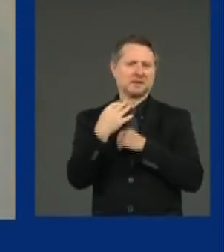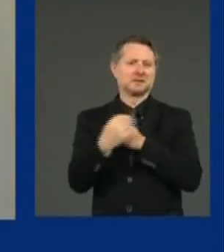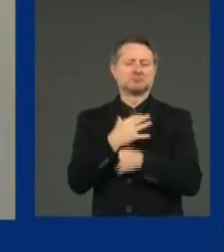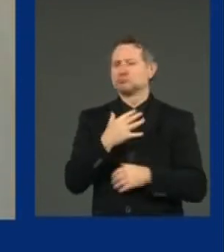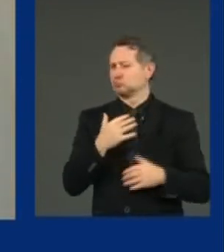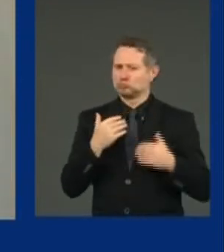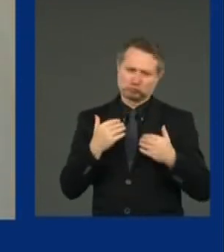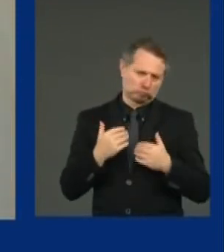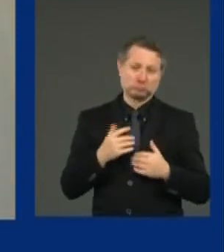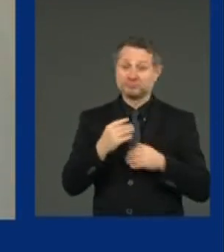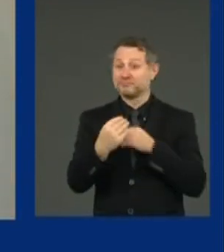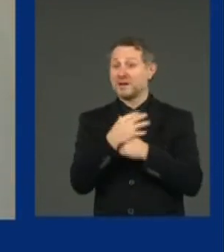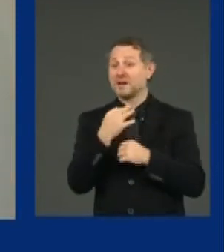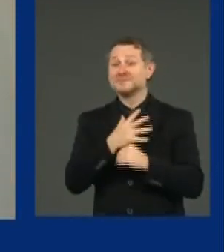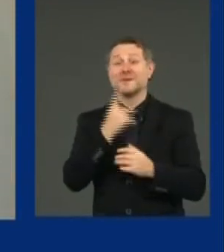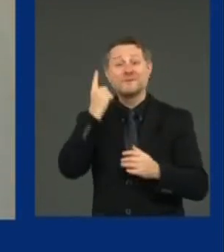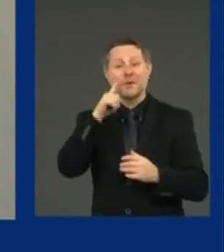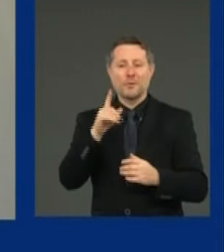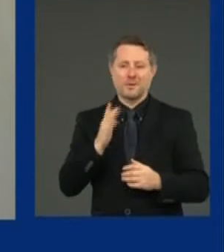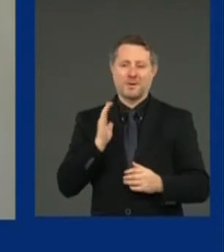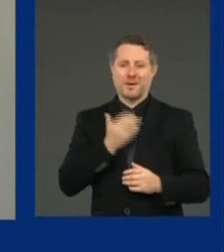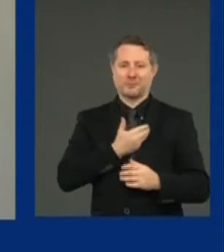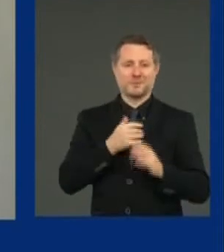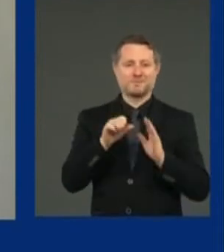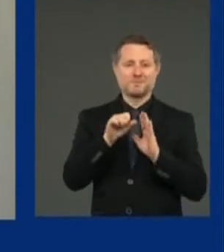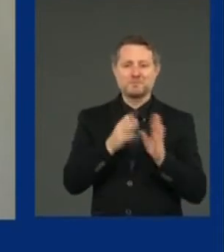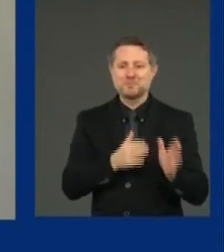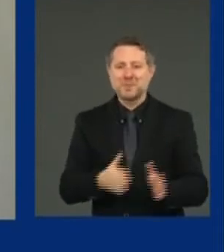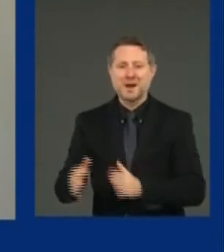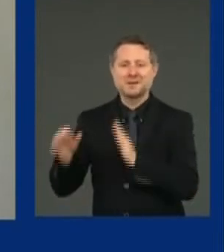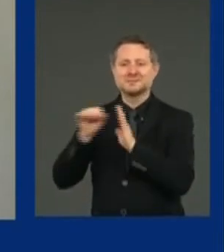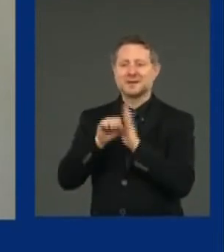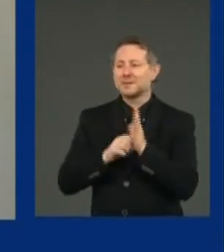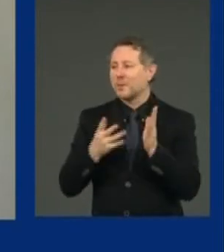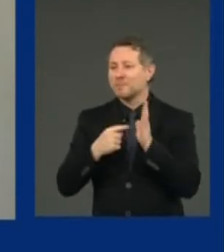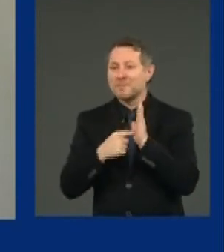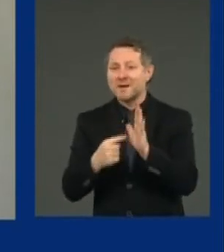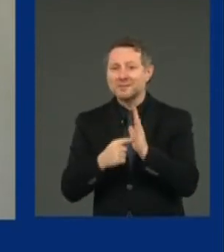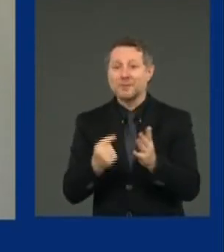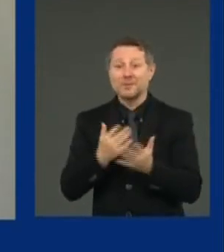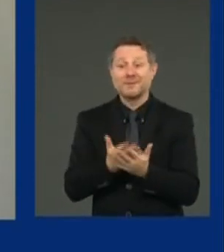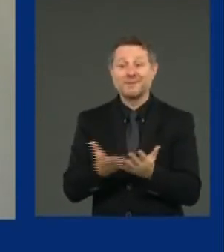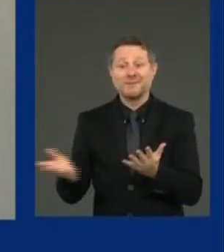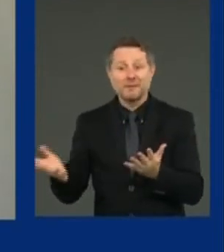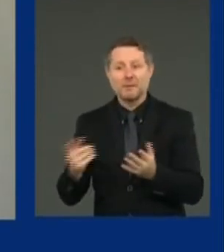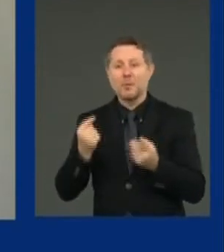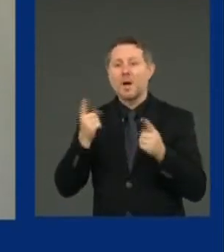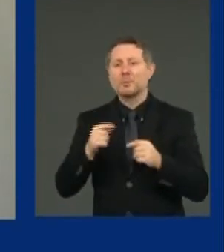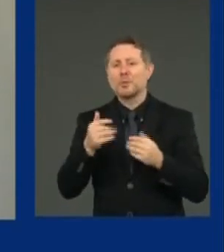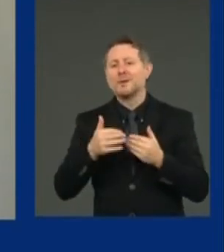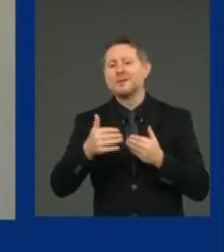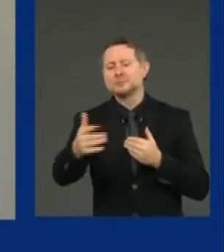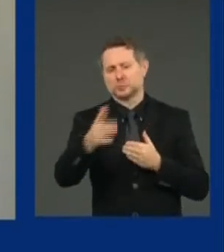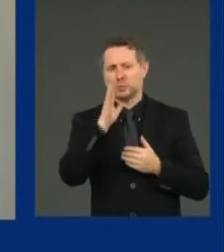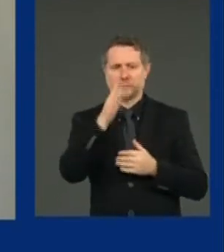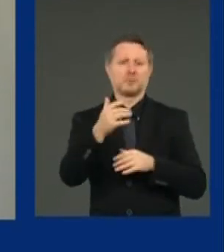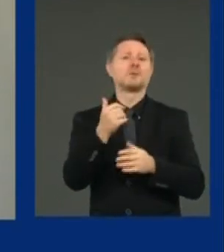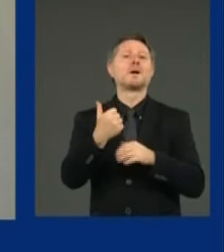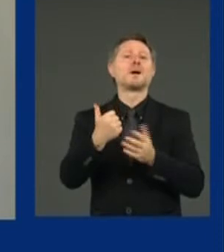VERY MUCH FOR TAKING THE TIME TO ADVISE US, NOT JUST ON HOW WE CONSTRUCTED OUR MODEL TO DATE,